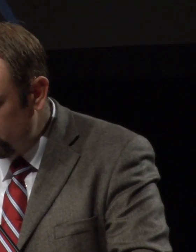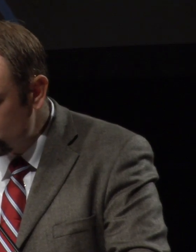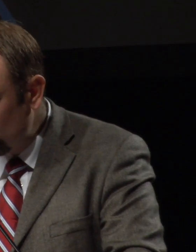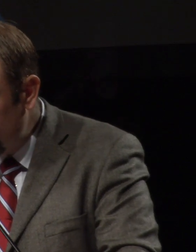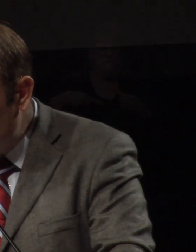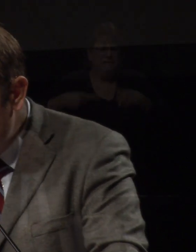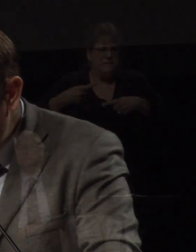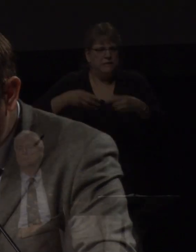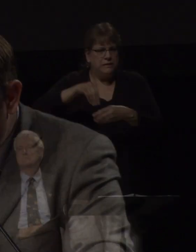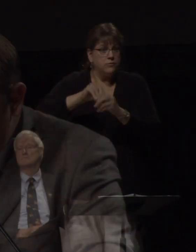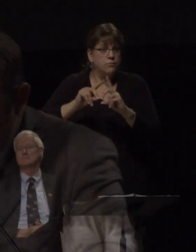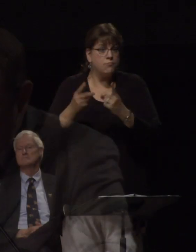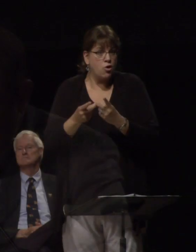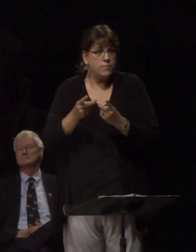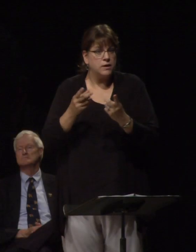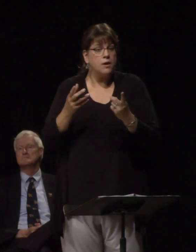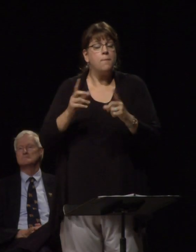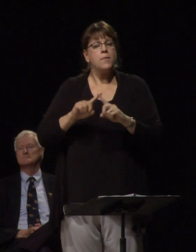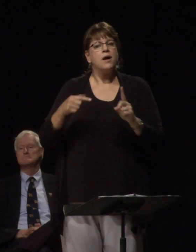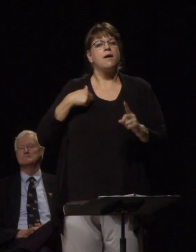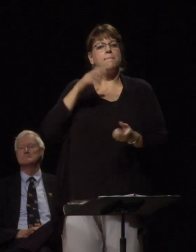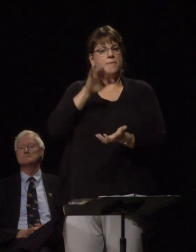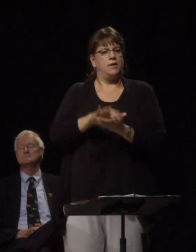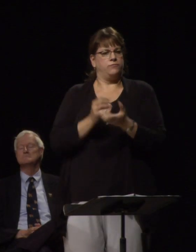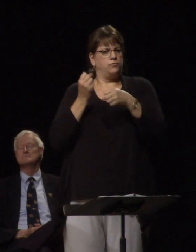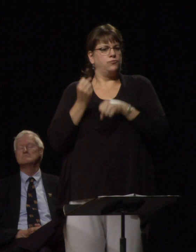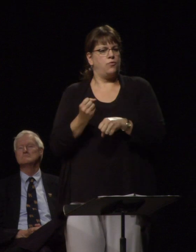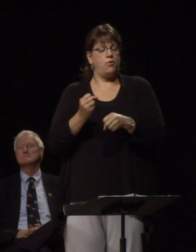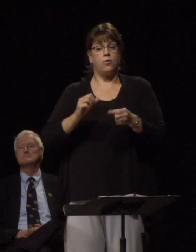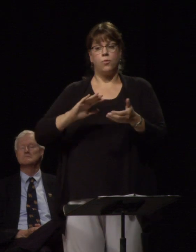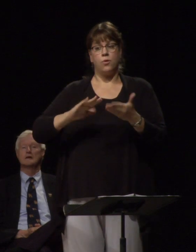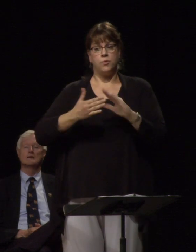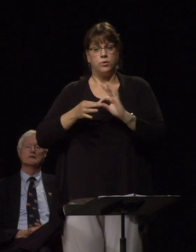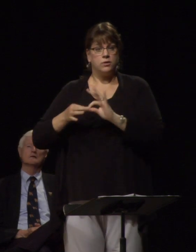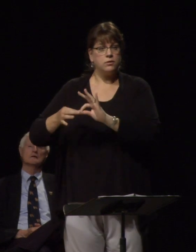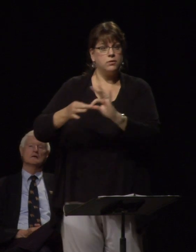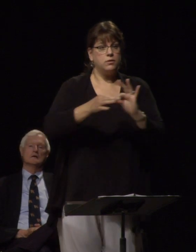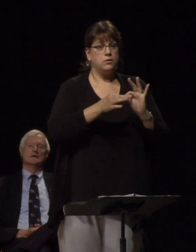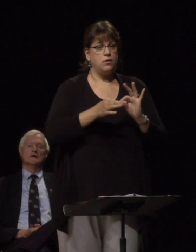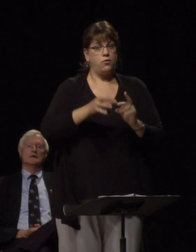BUT I BELIEVE THAT IT IS ONLY IN COMMUNITY, WITH RESPECT AND DIGNITY TO EVERYONE, THAT THESE